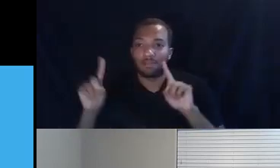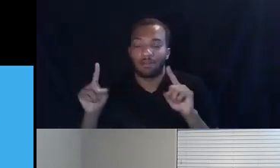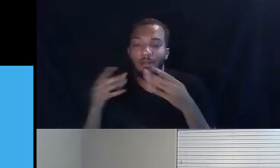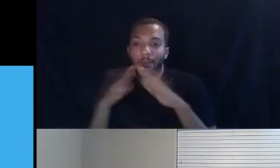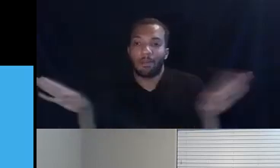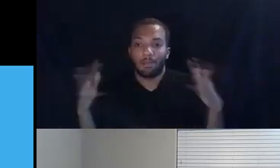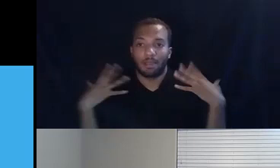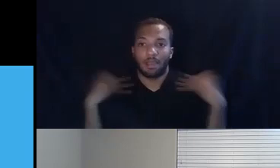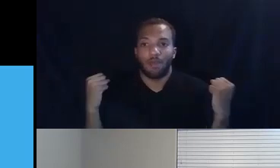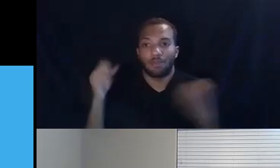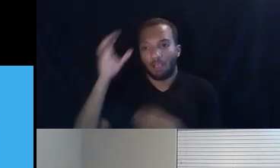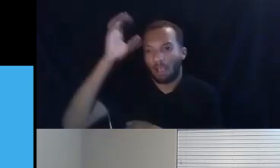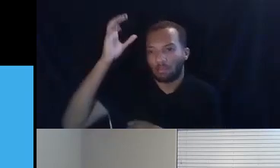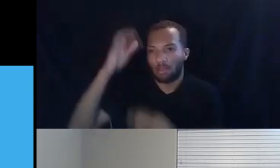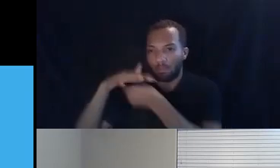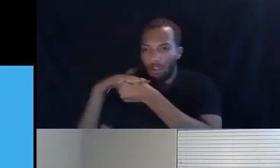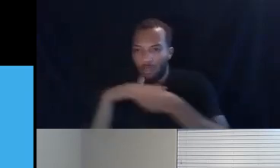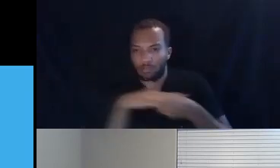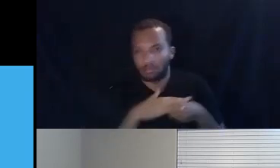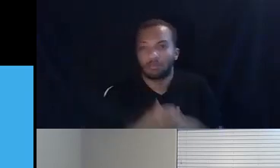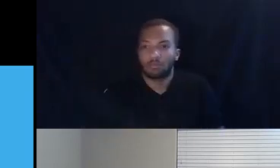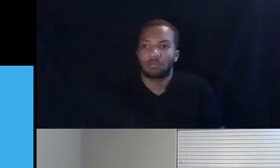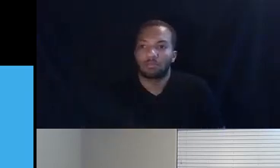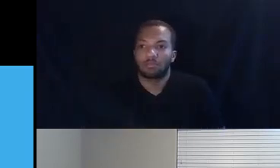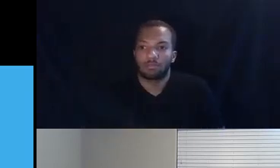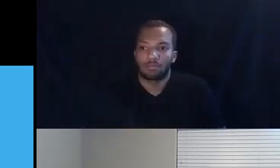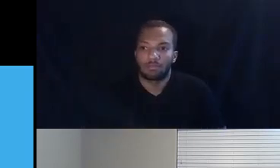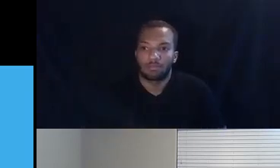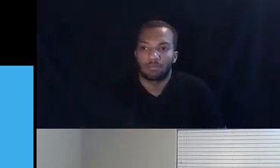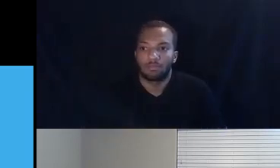So we had adolescent in school health, HIV,